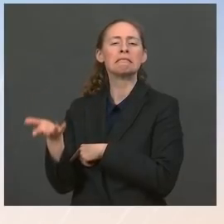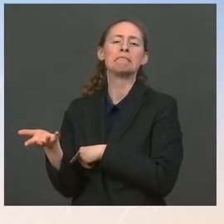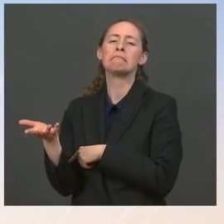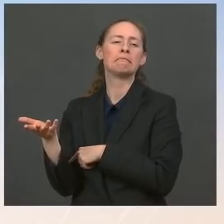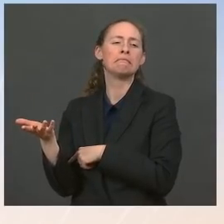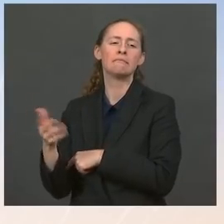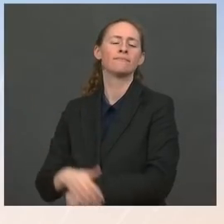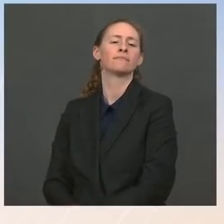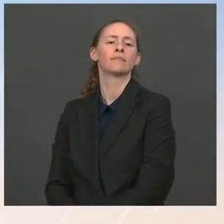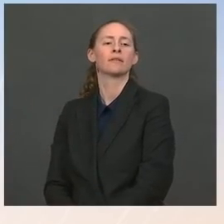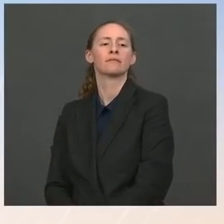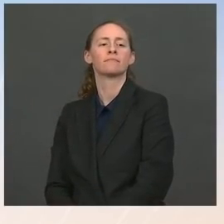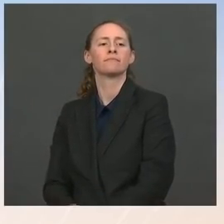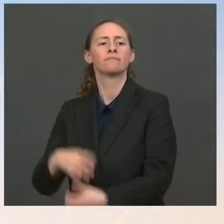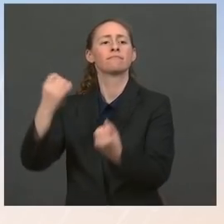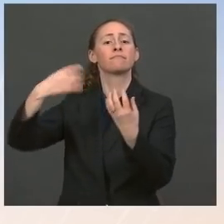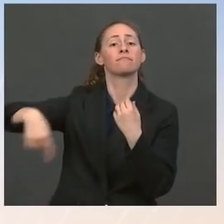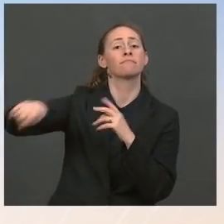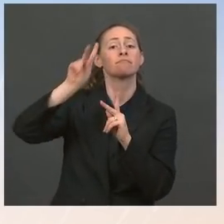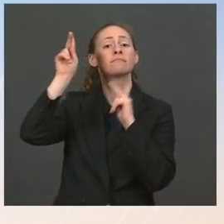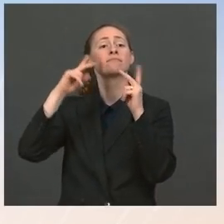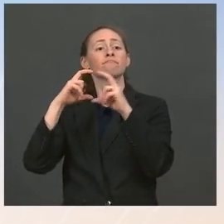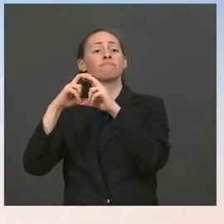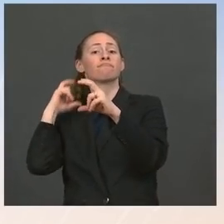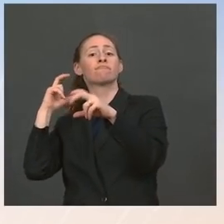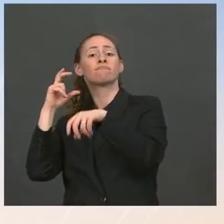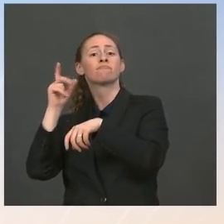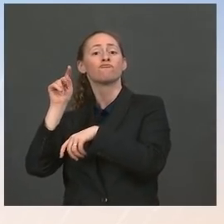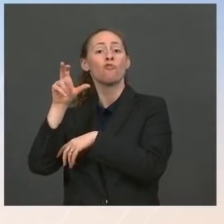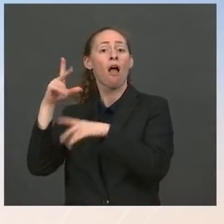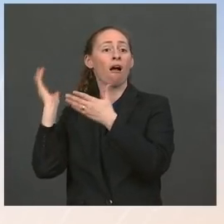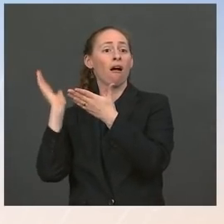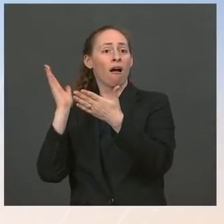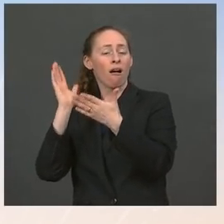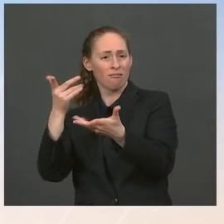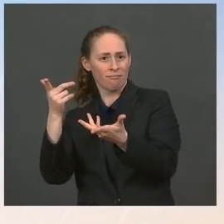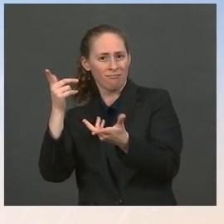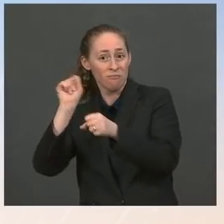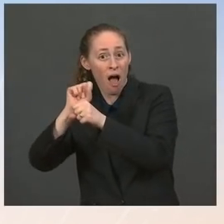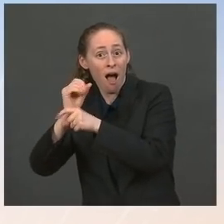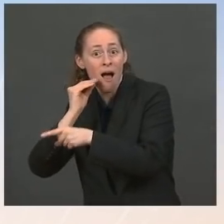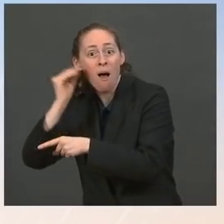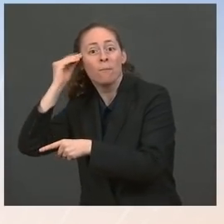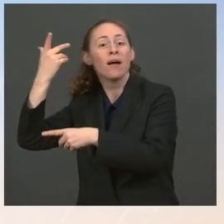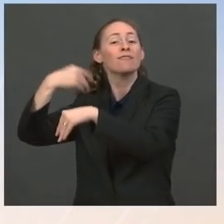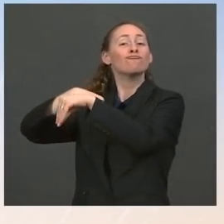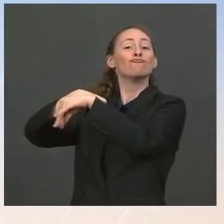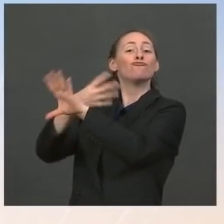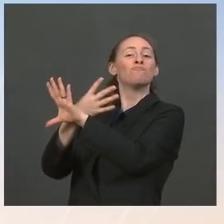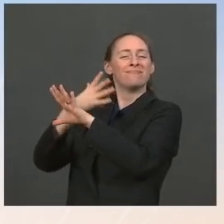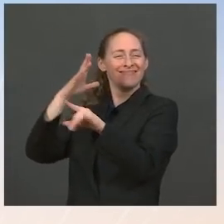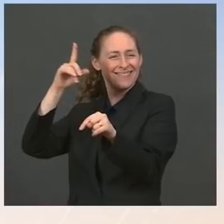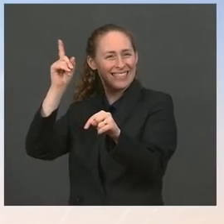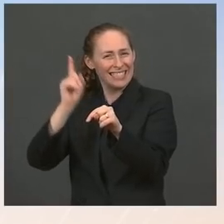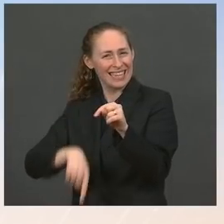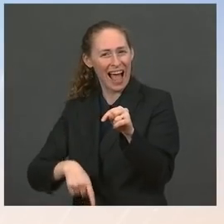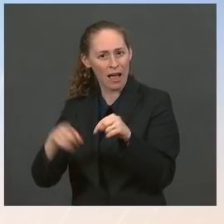They are the absolute backbone of a big part of our supply chain, and we need to respect and, in my view, compensate them better than we have. The Press: Thank you. Ms. Jean-Pierre: Sabrina.